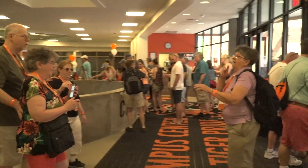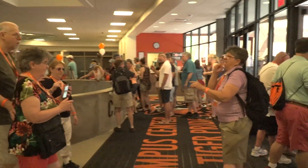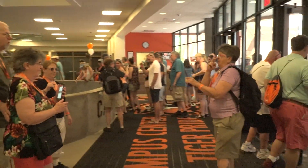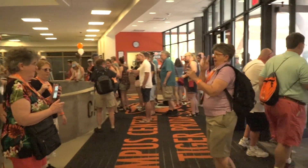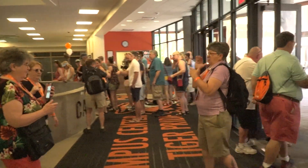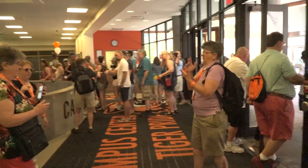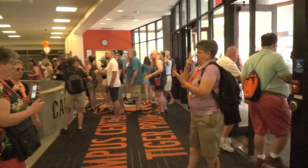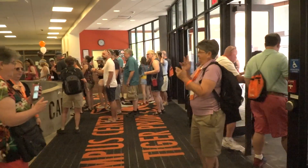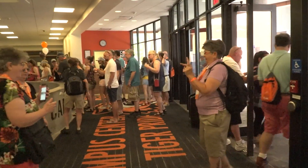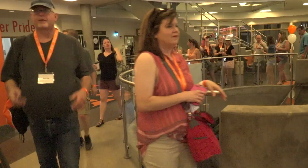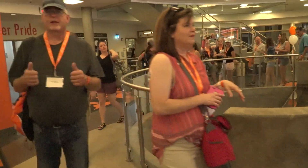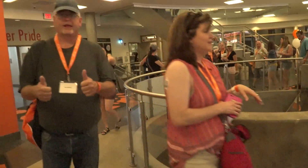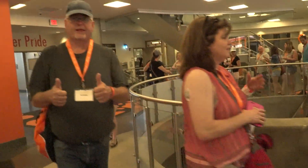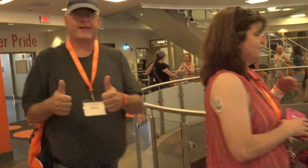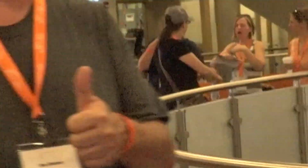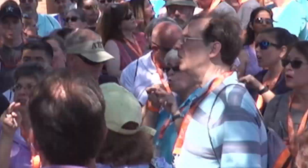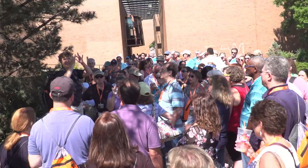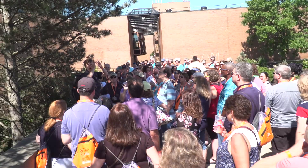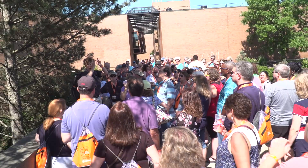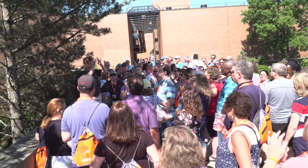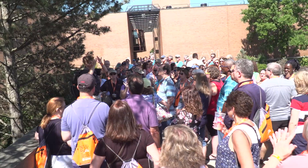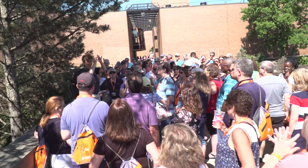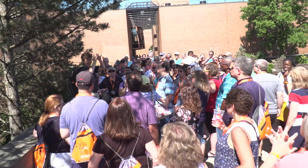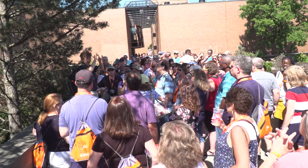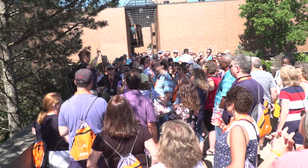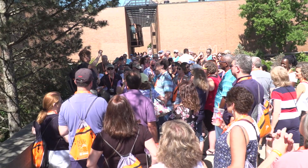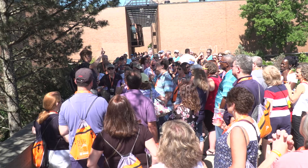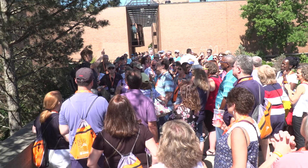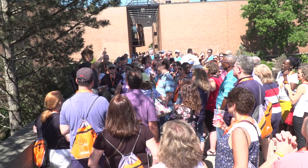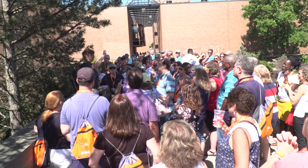We have Deaf and low vision people... On the internet, YouTube...